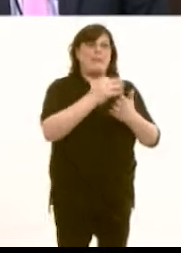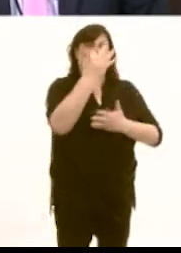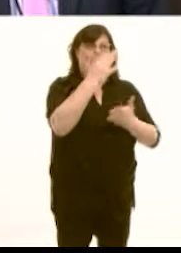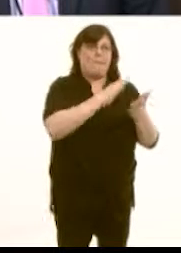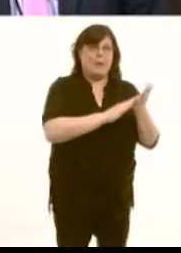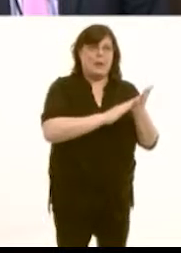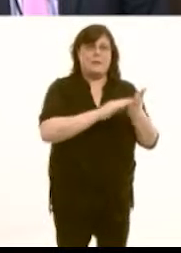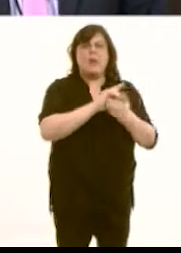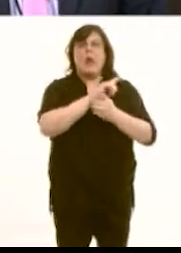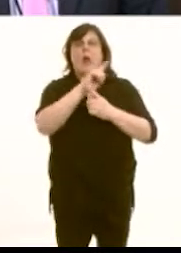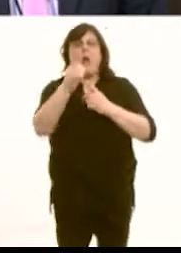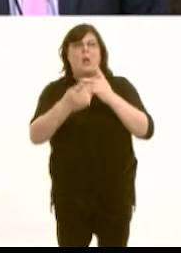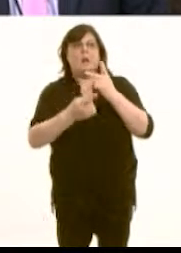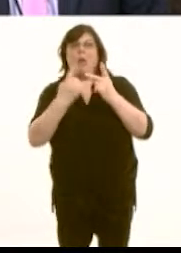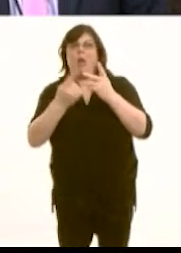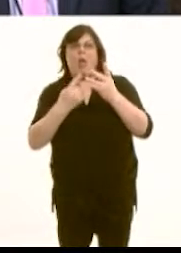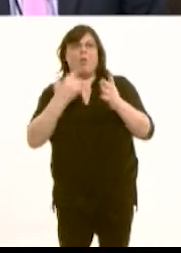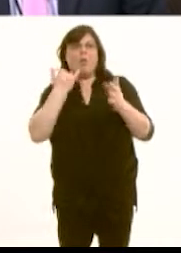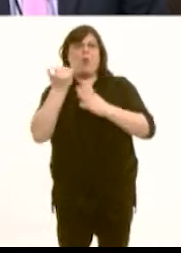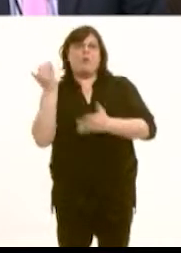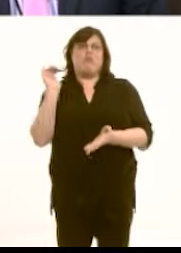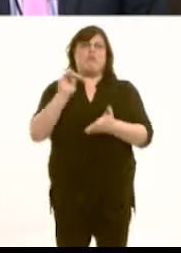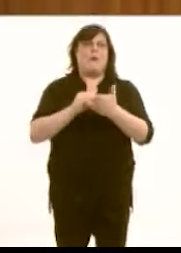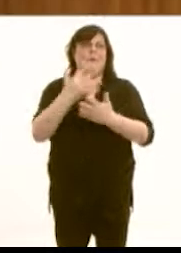a response in just five minutes. Mohammad Asghar: Thank you for the reply, Minister.